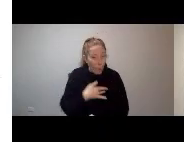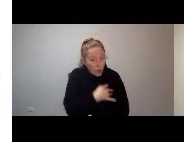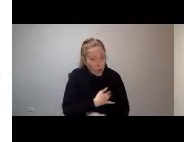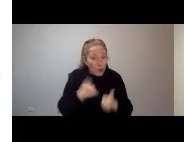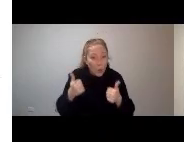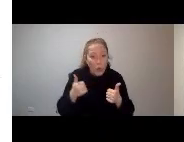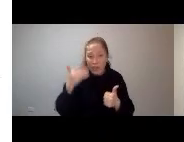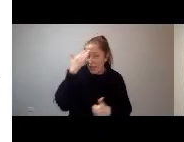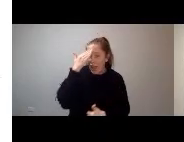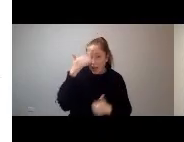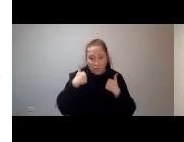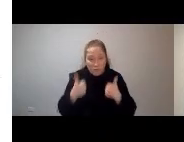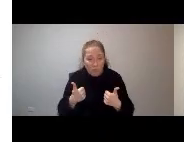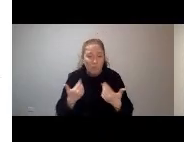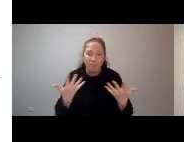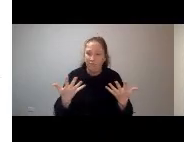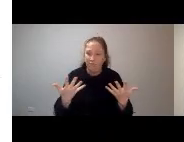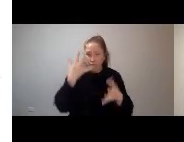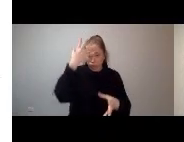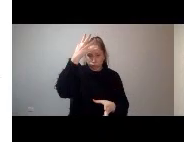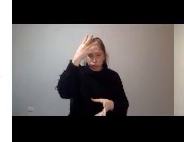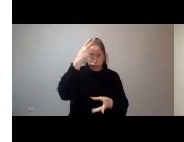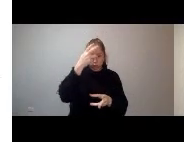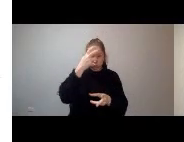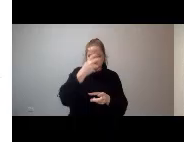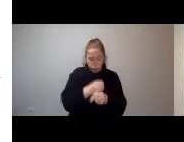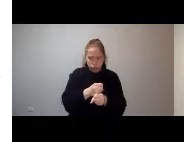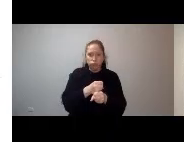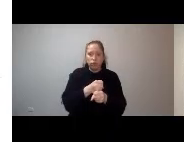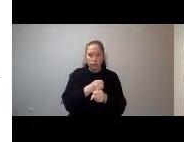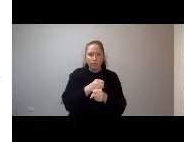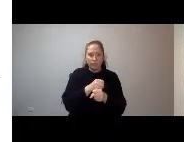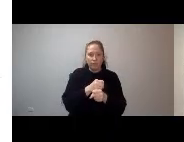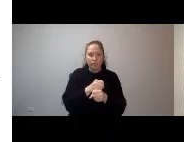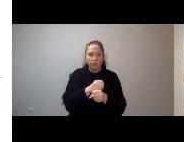And all of those things together need you to be engaged.